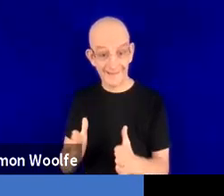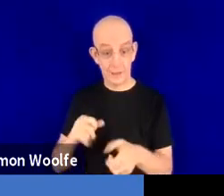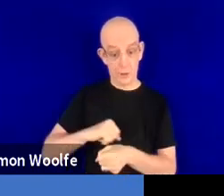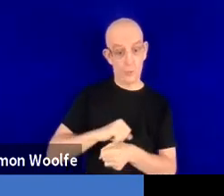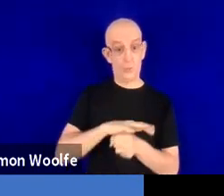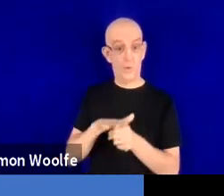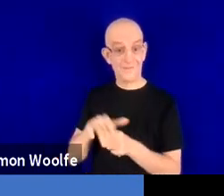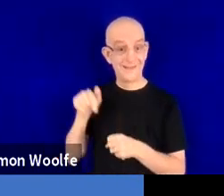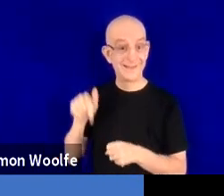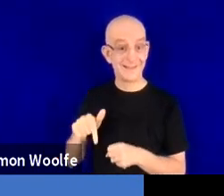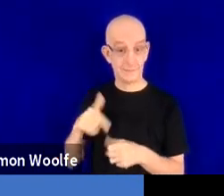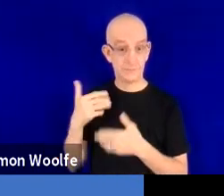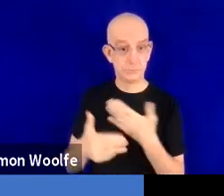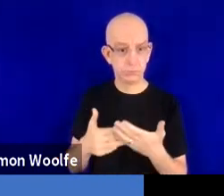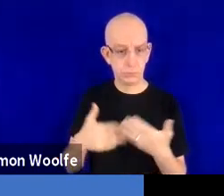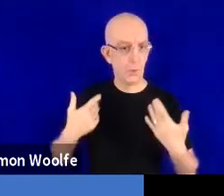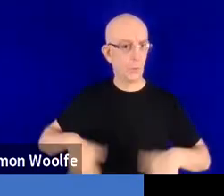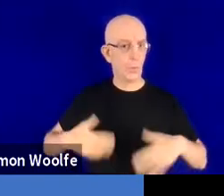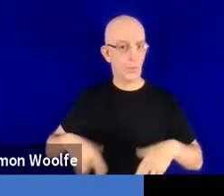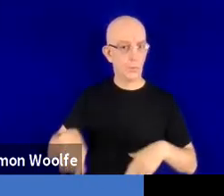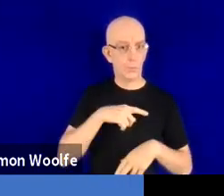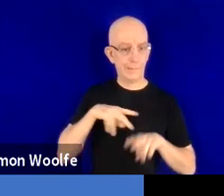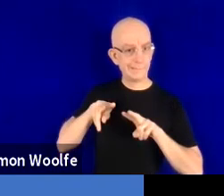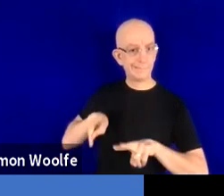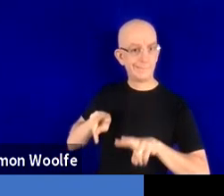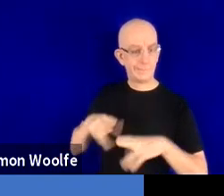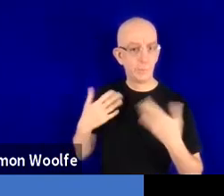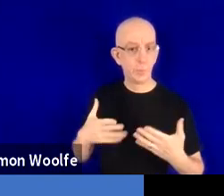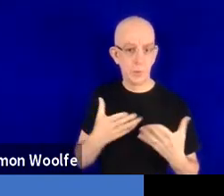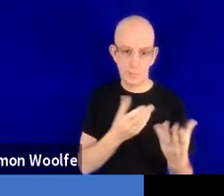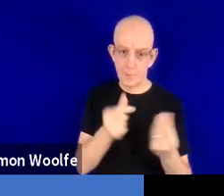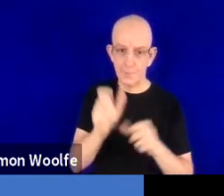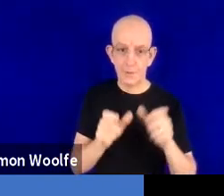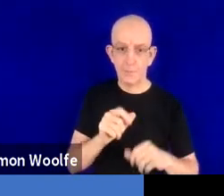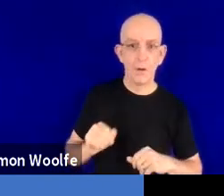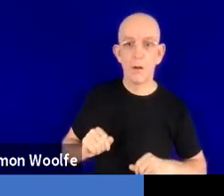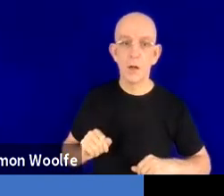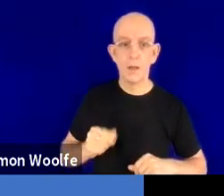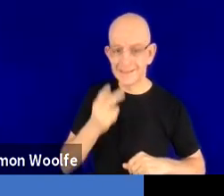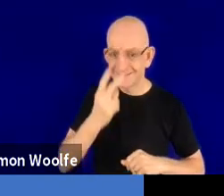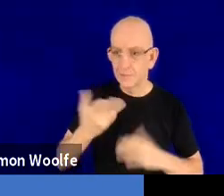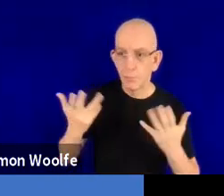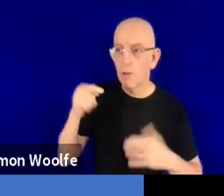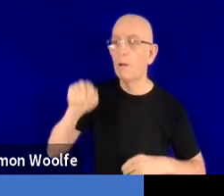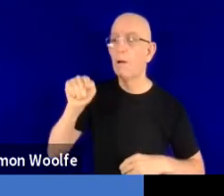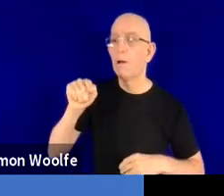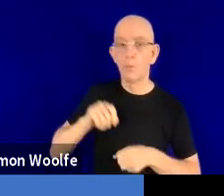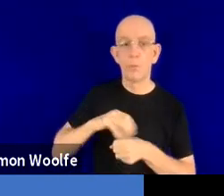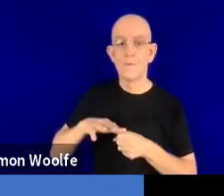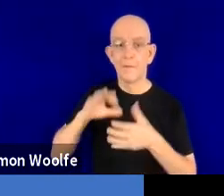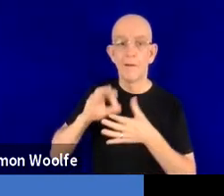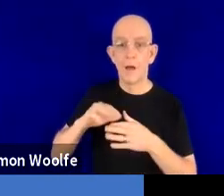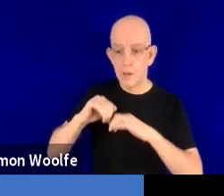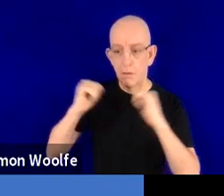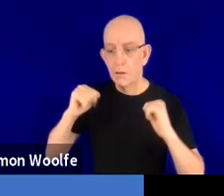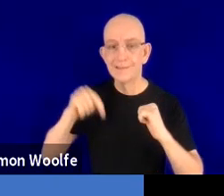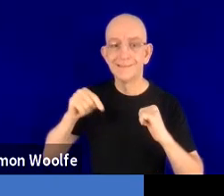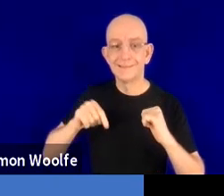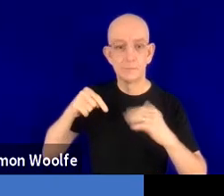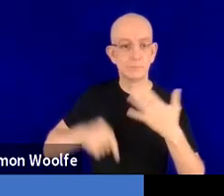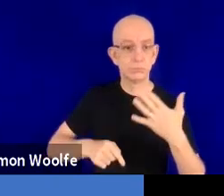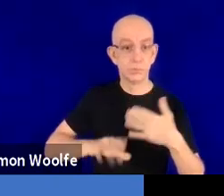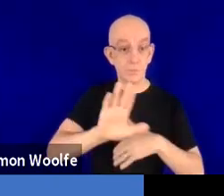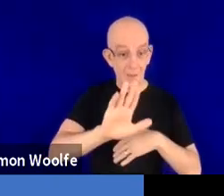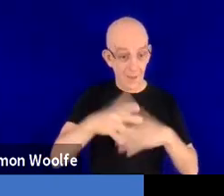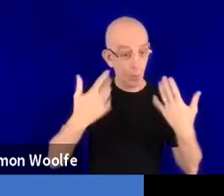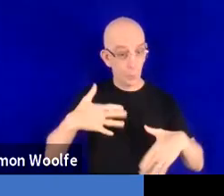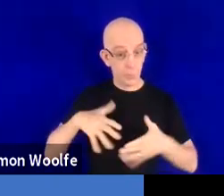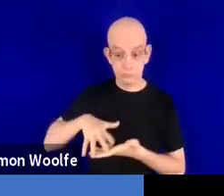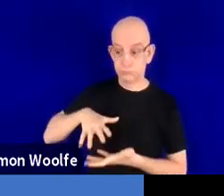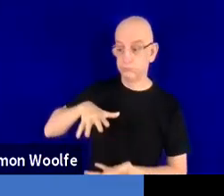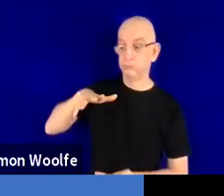But I think there's a growing body of evidence illustrating how persons with disability were particularly impacted by the crisis